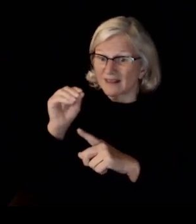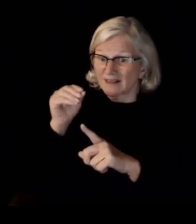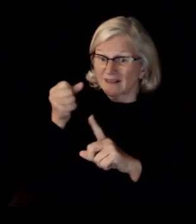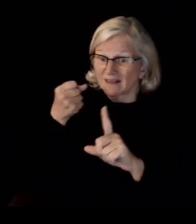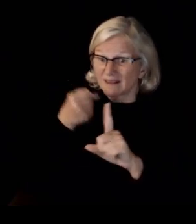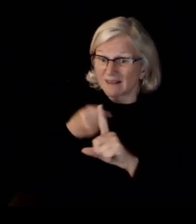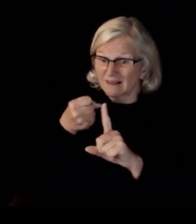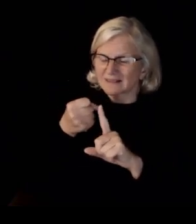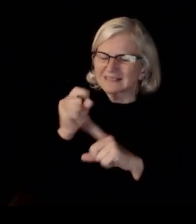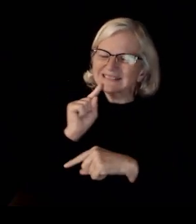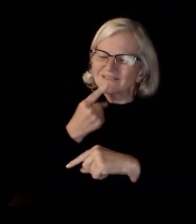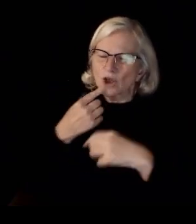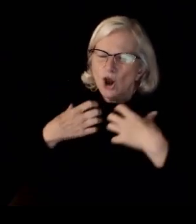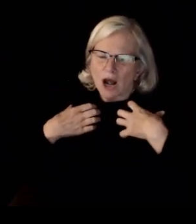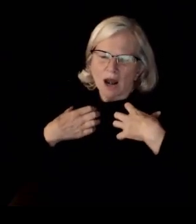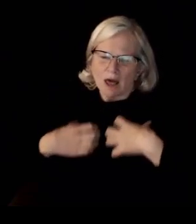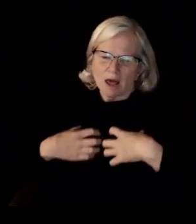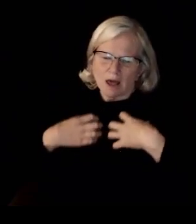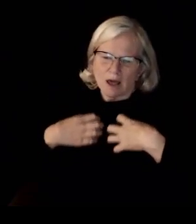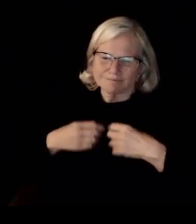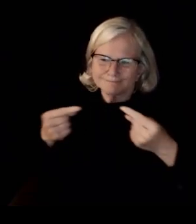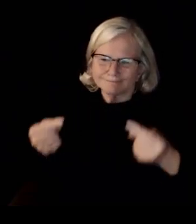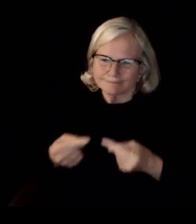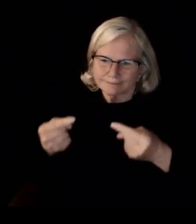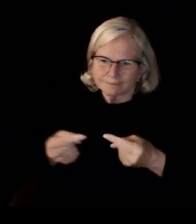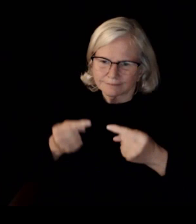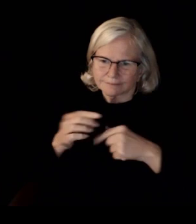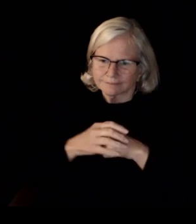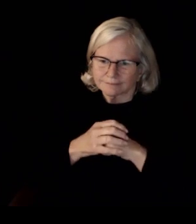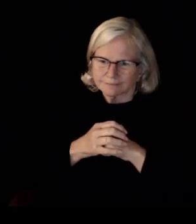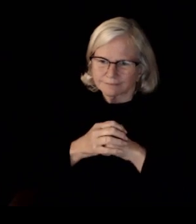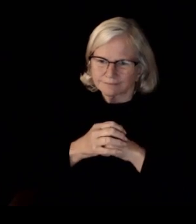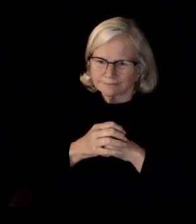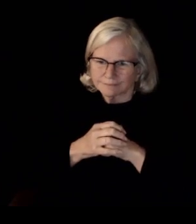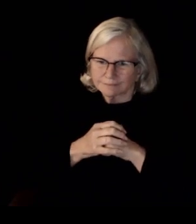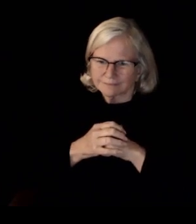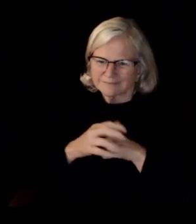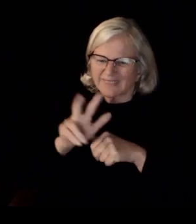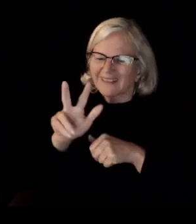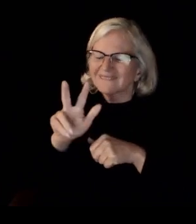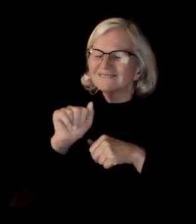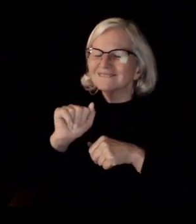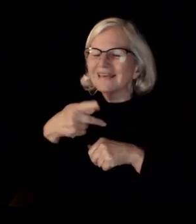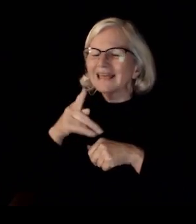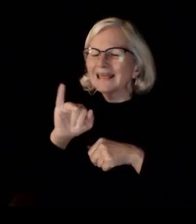The vaping cases in Minnesotans aged 14 to 46 years old occurred in June and July with